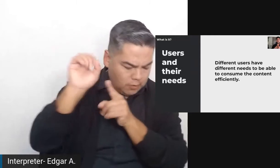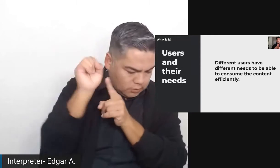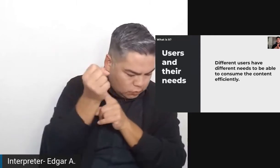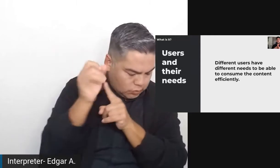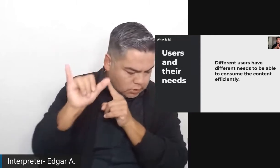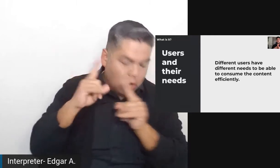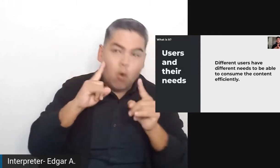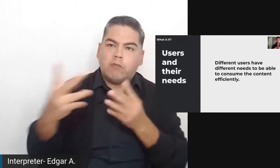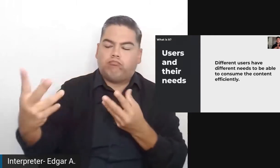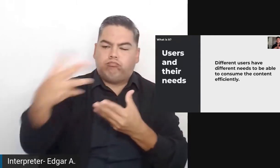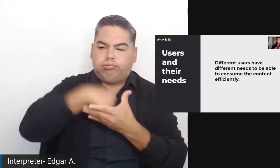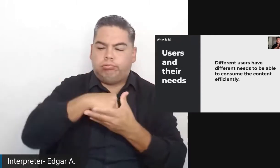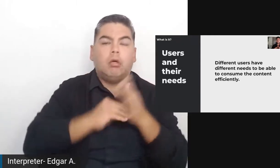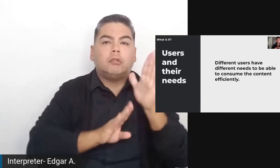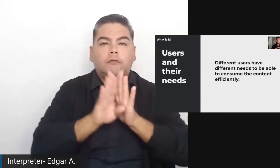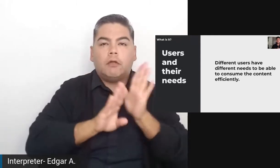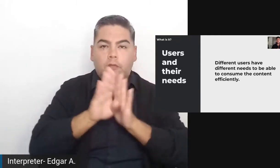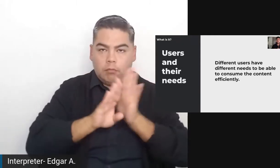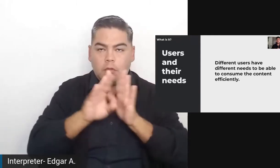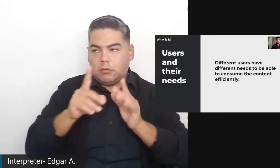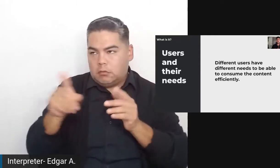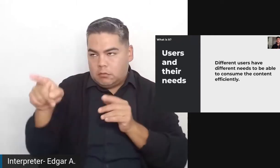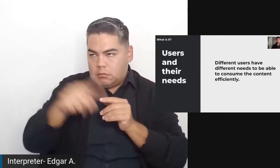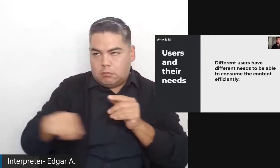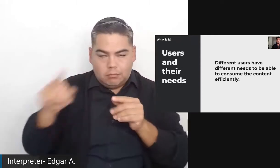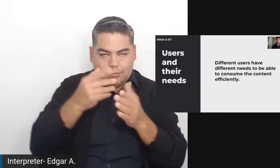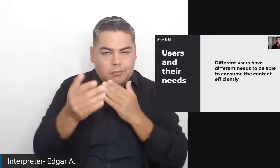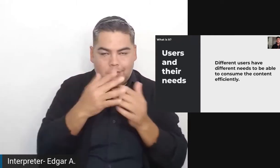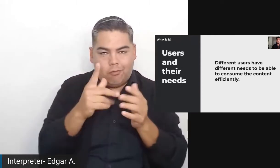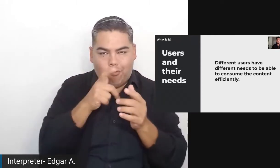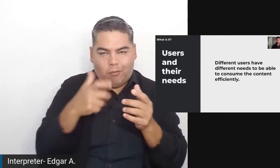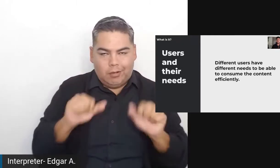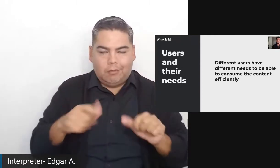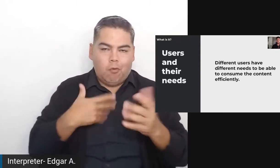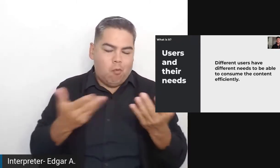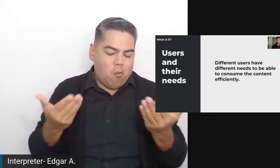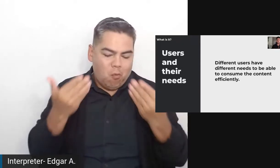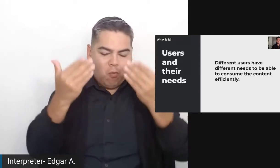that the user experience that your website provides is optimal. All right.